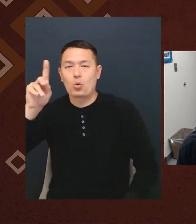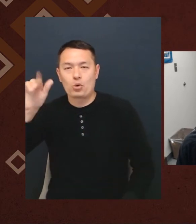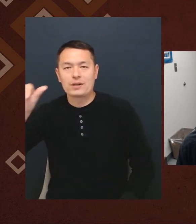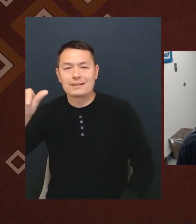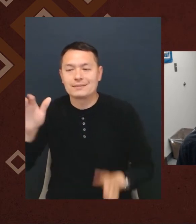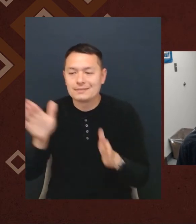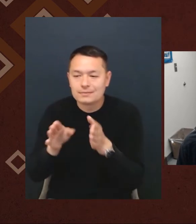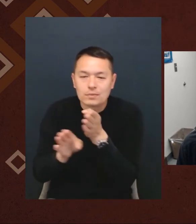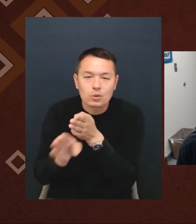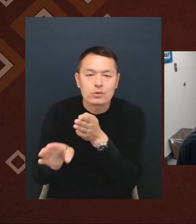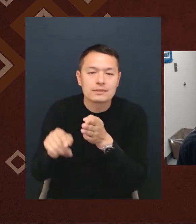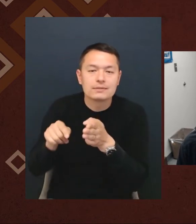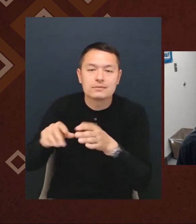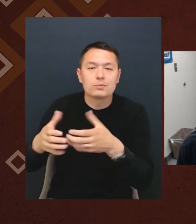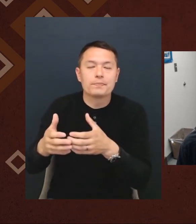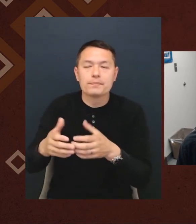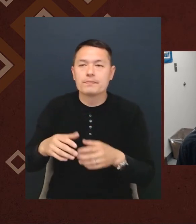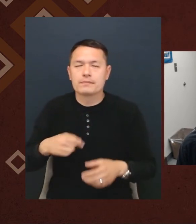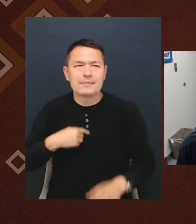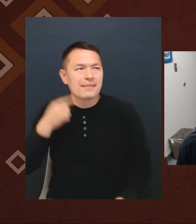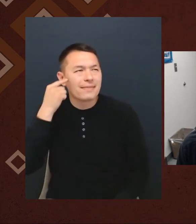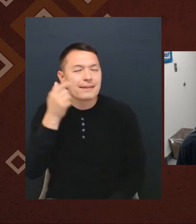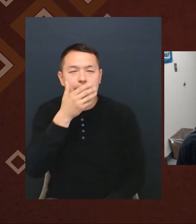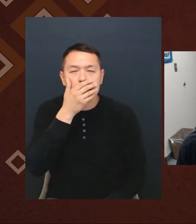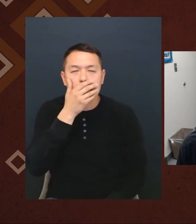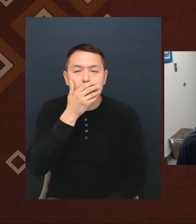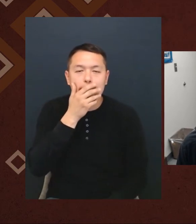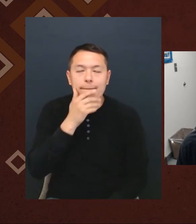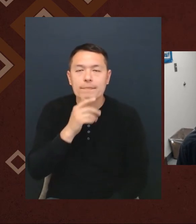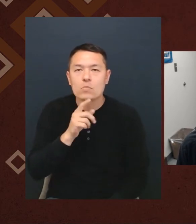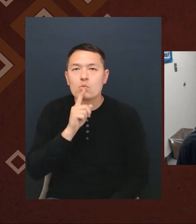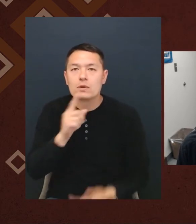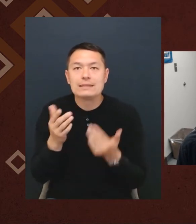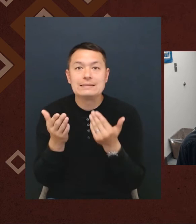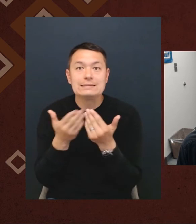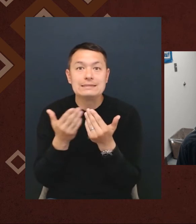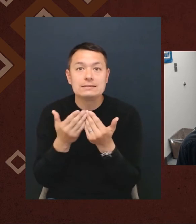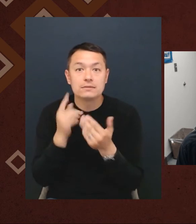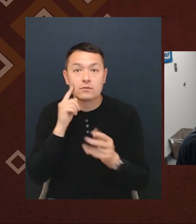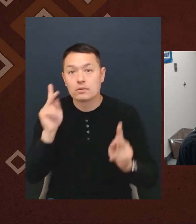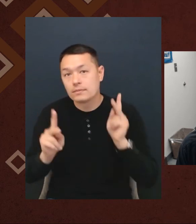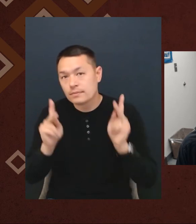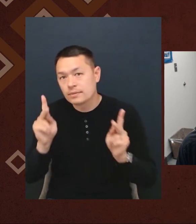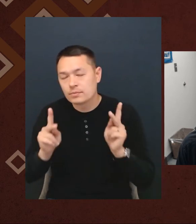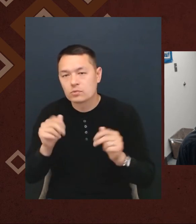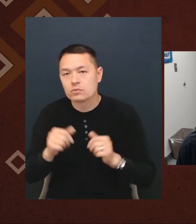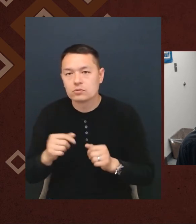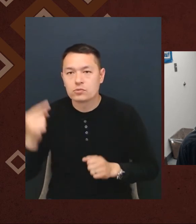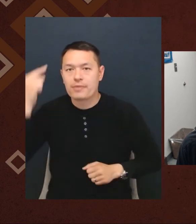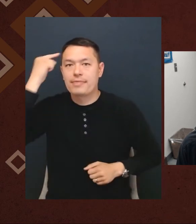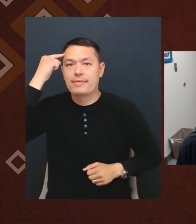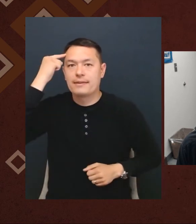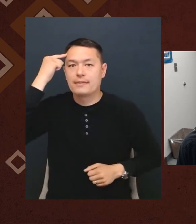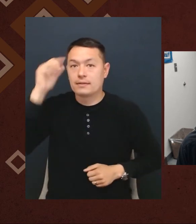I think that it's it's really easy for for people to think about Asians, to look at Asians as though